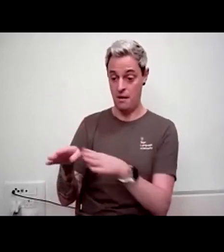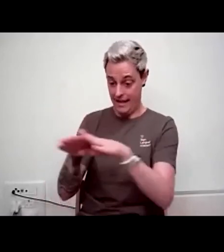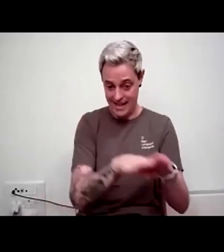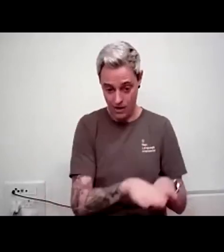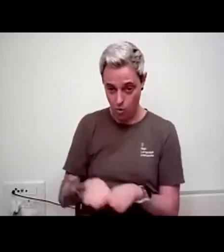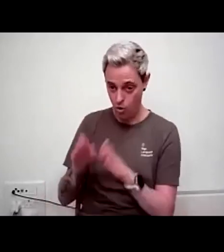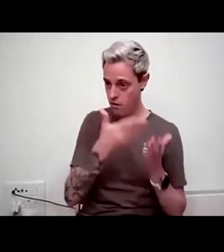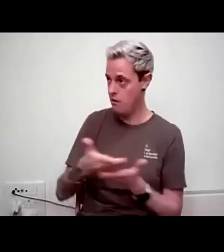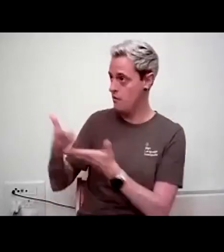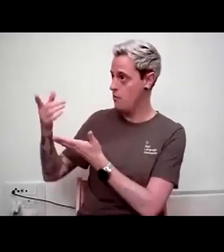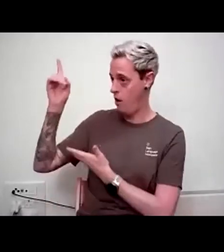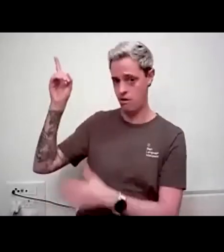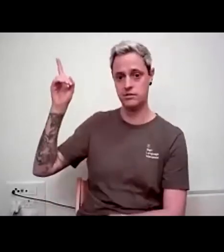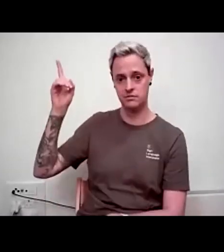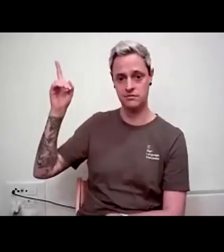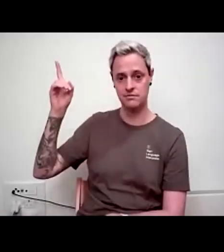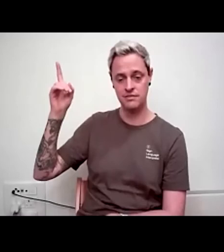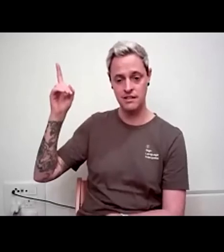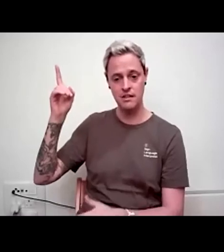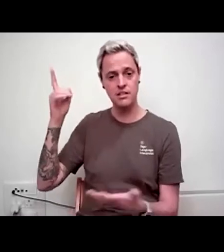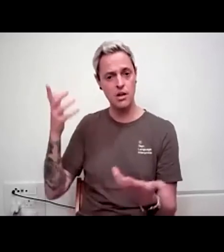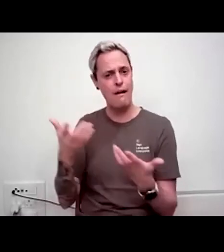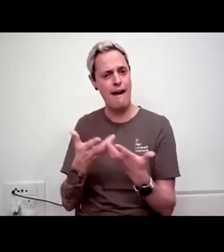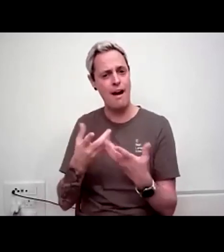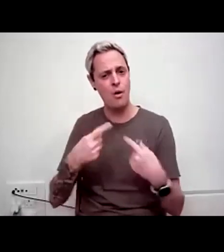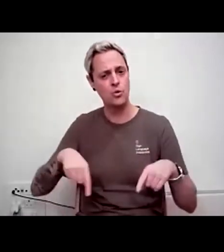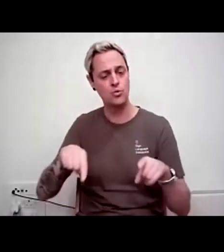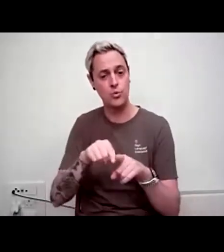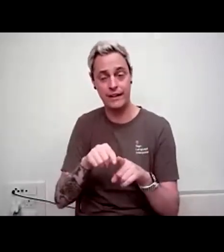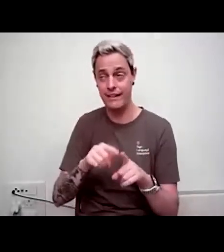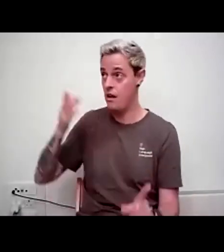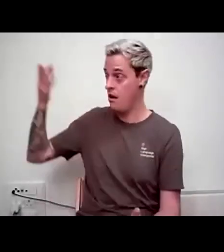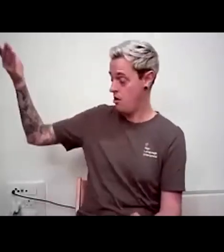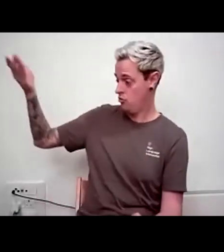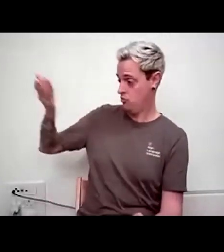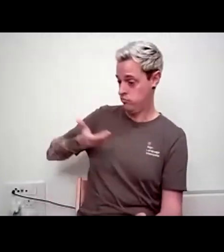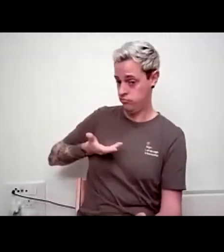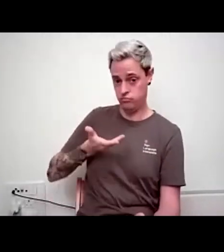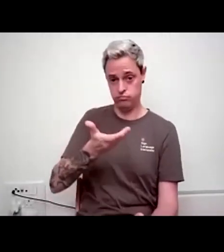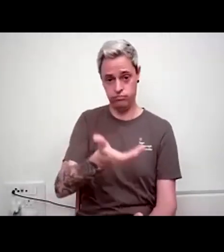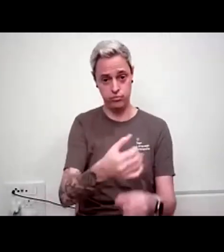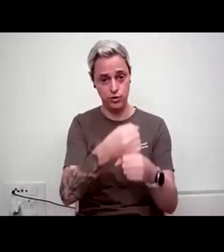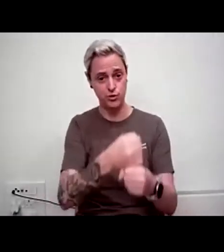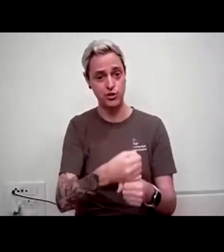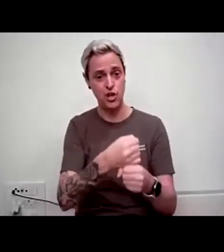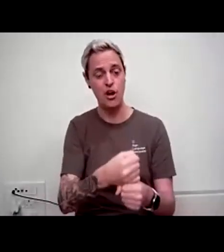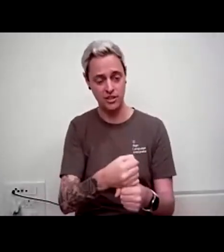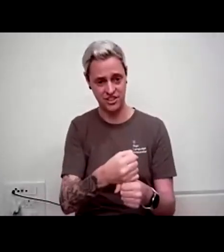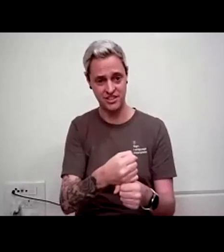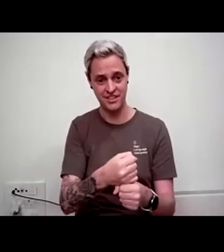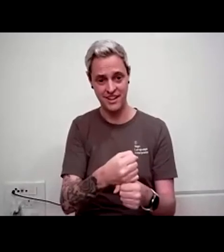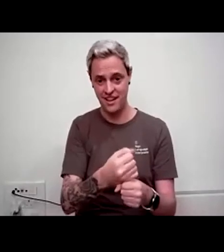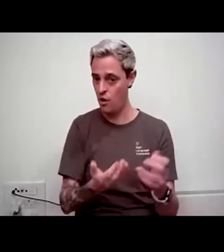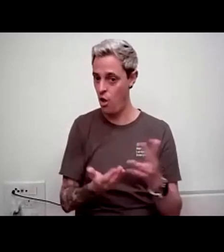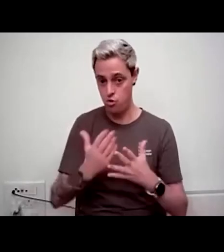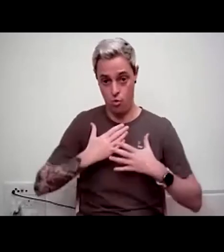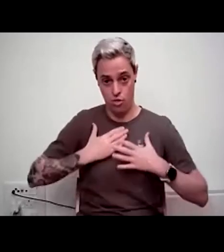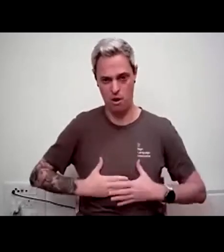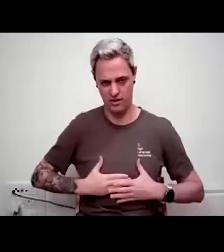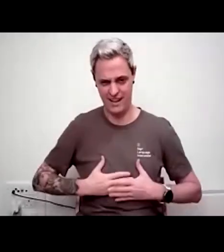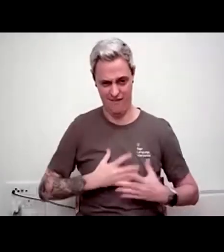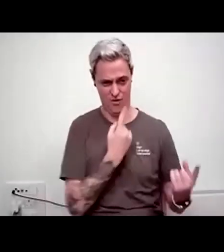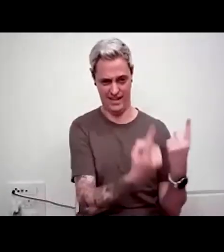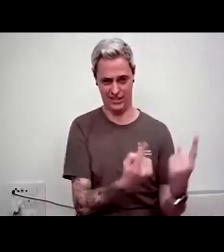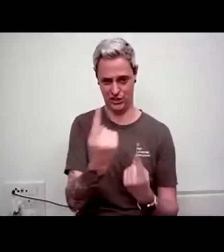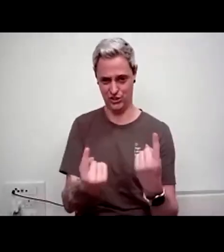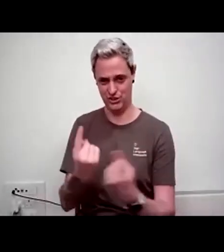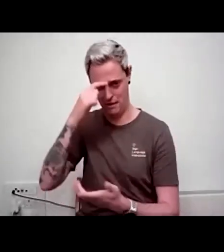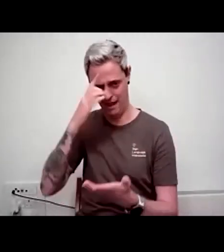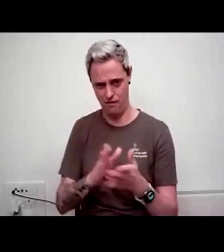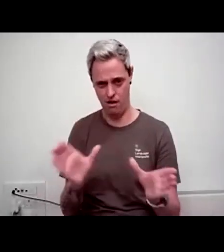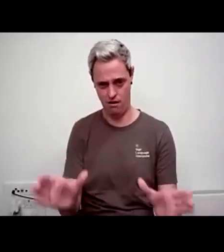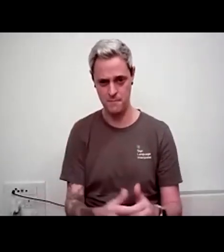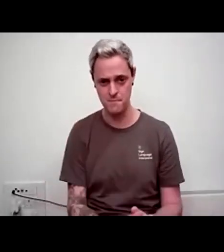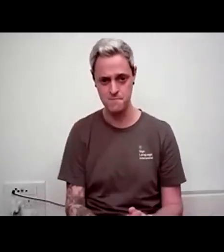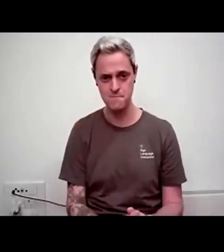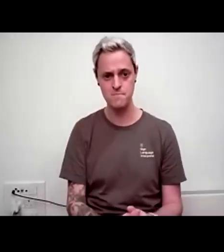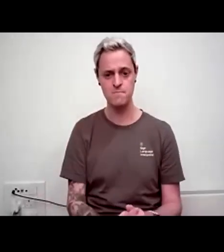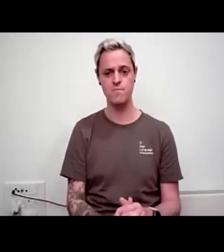how do we see, hear, and receive the gifts that God has giving to His church through the body, through each individual believer?